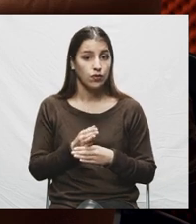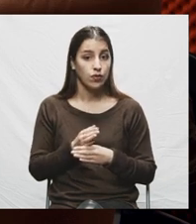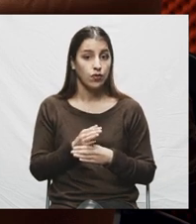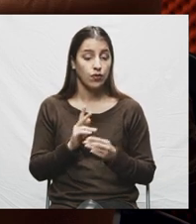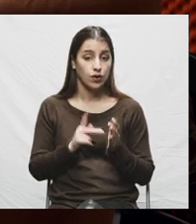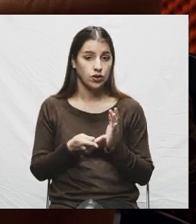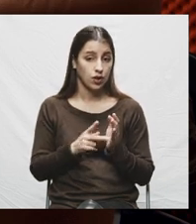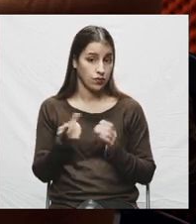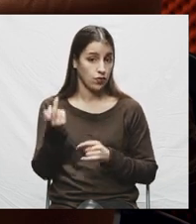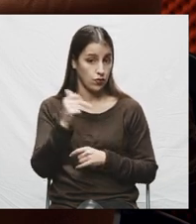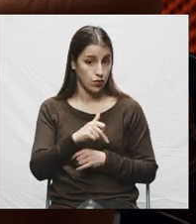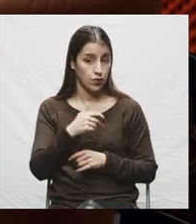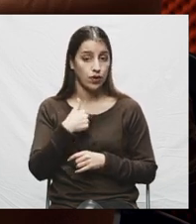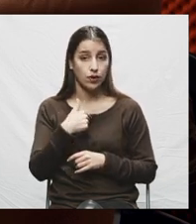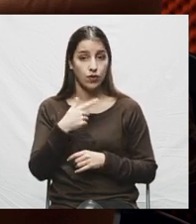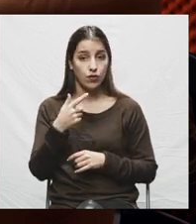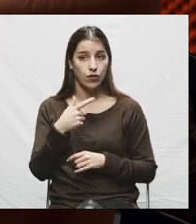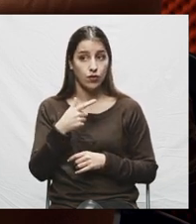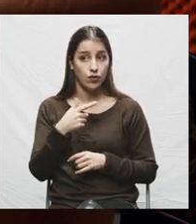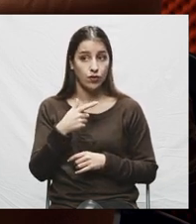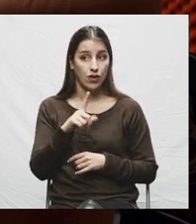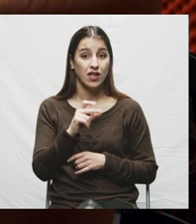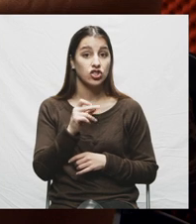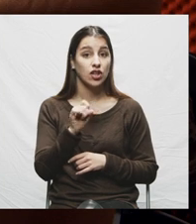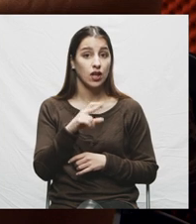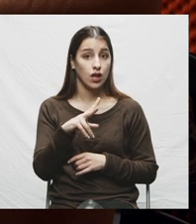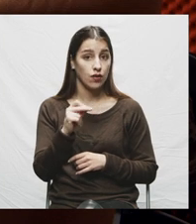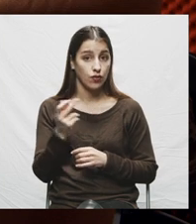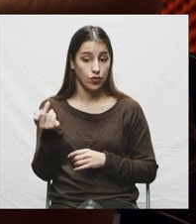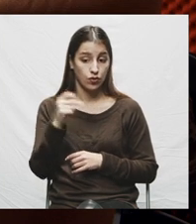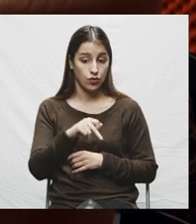Laginha came back, so I got his room, and…